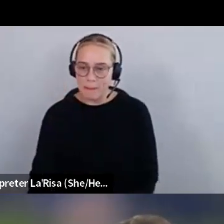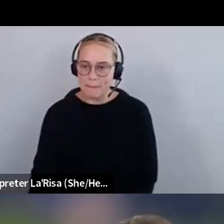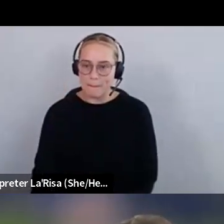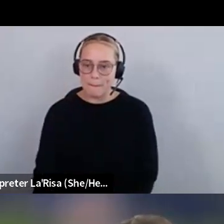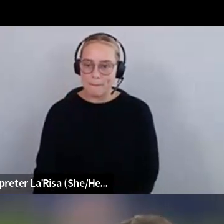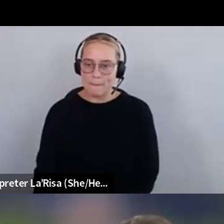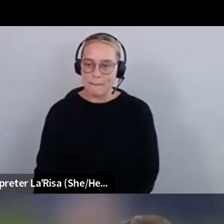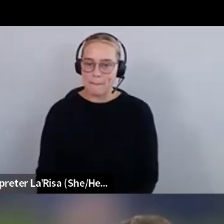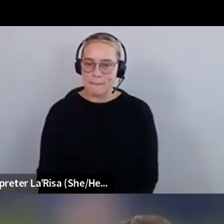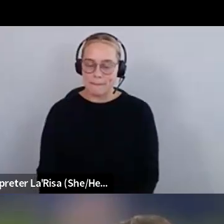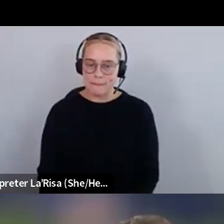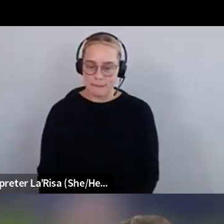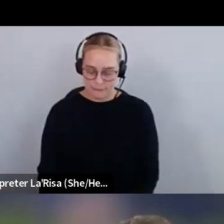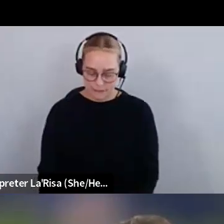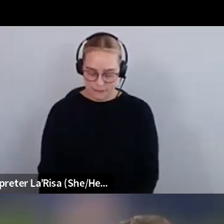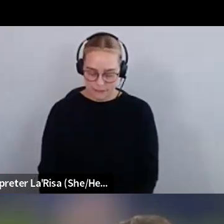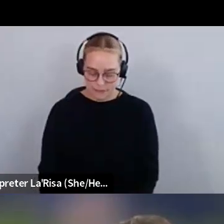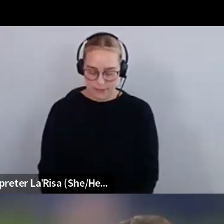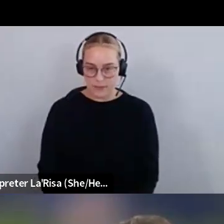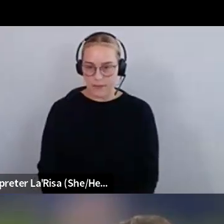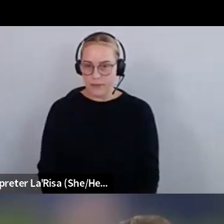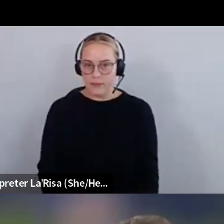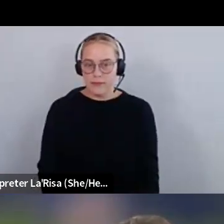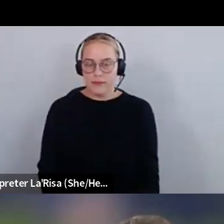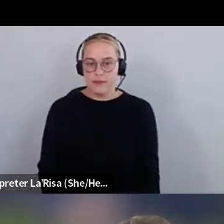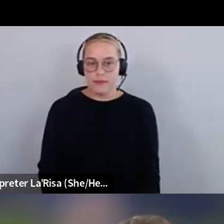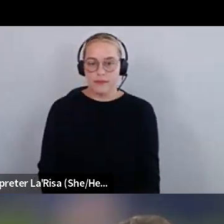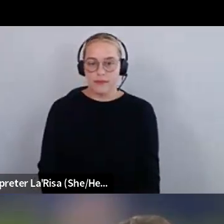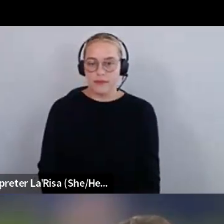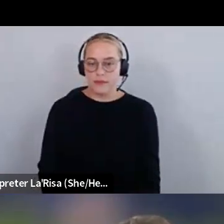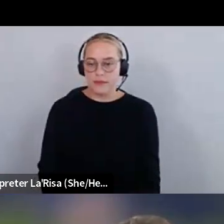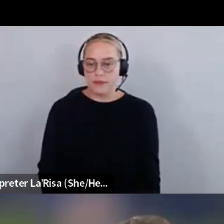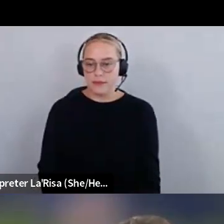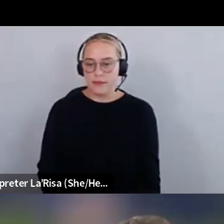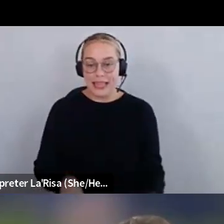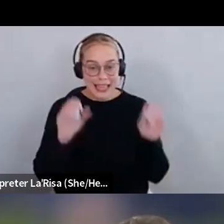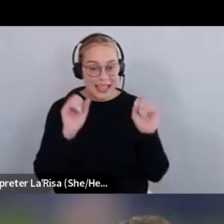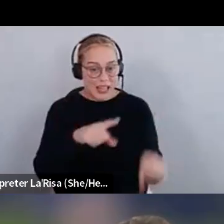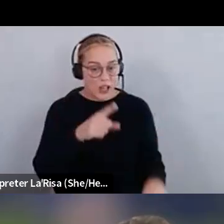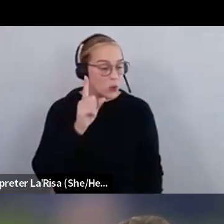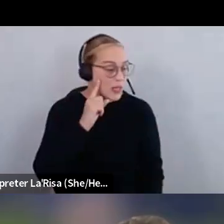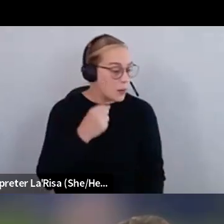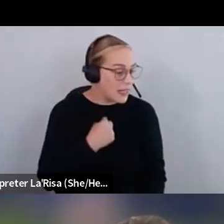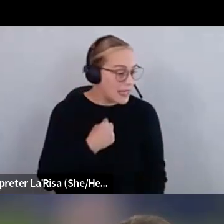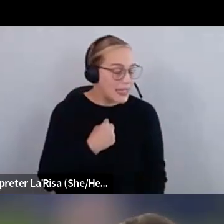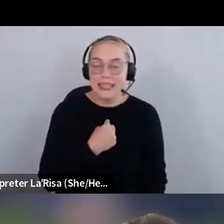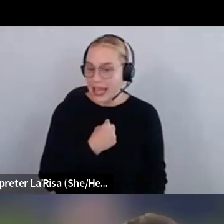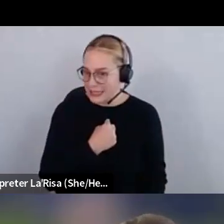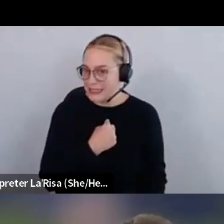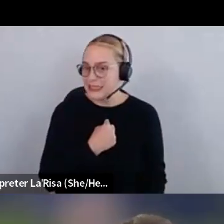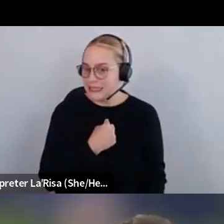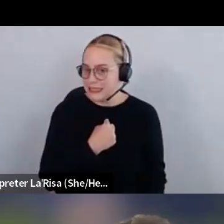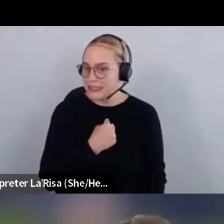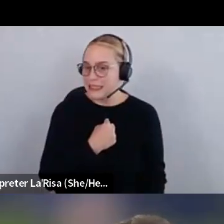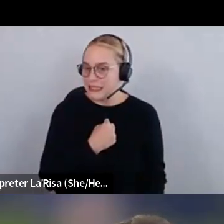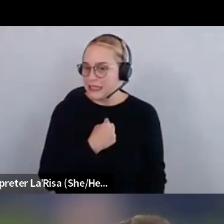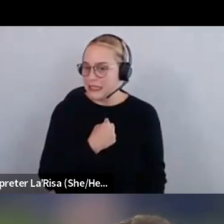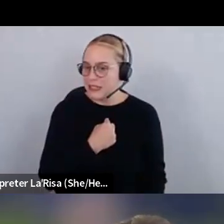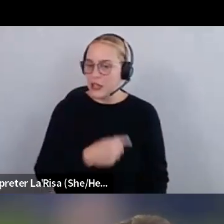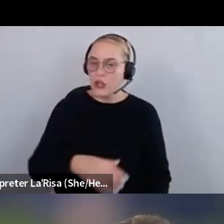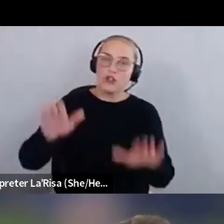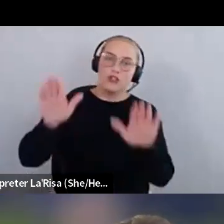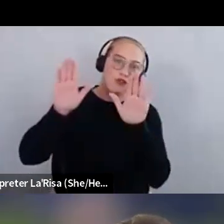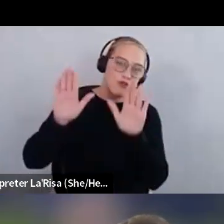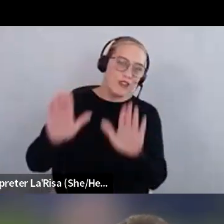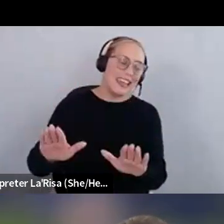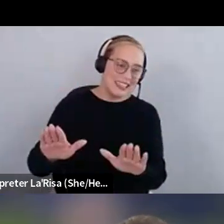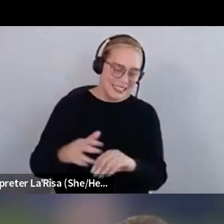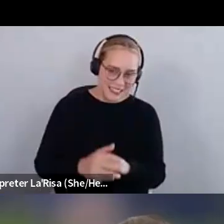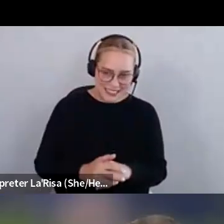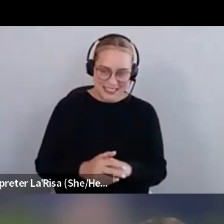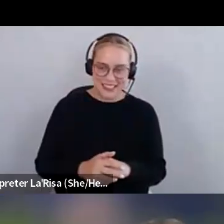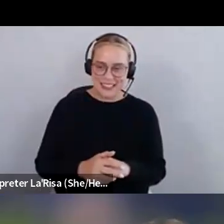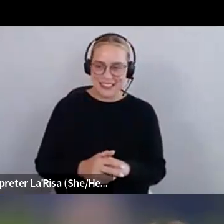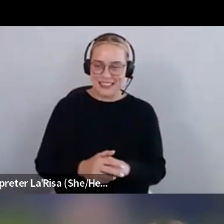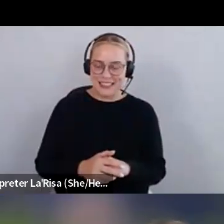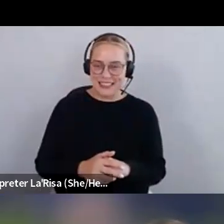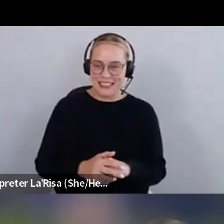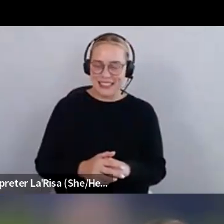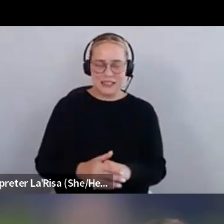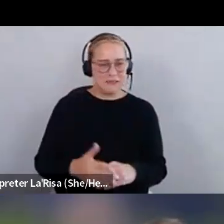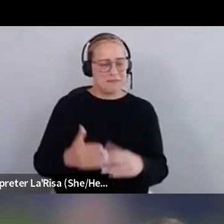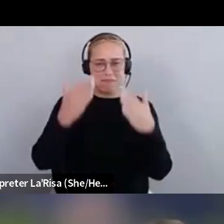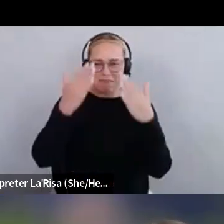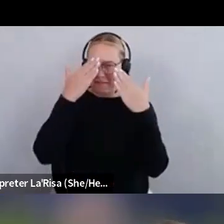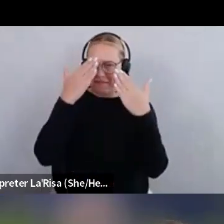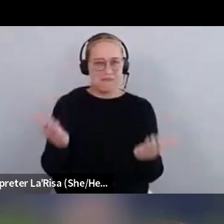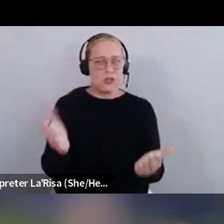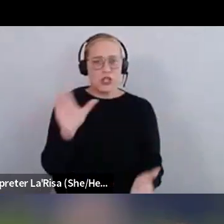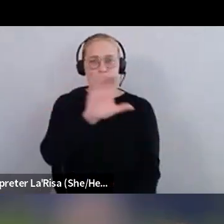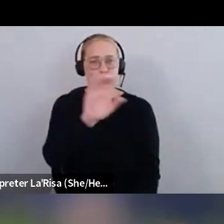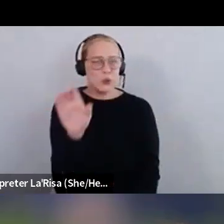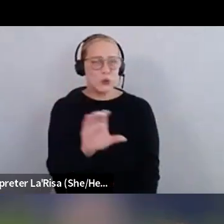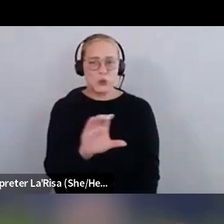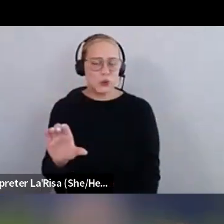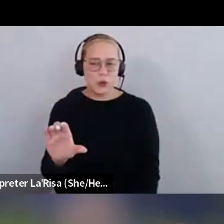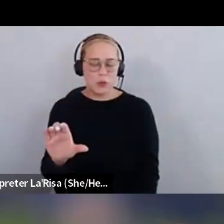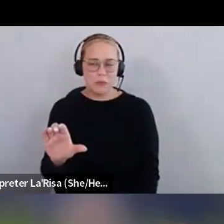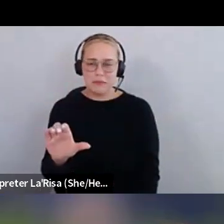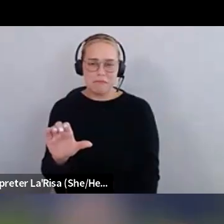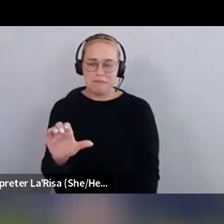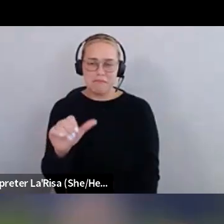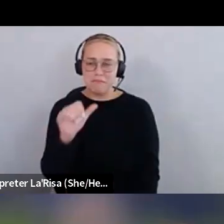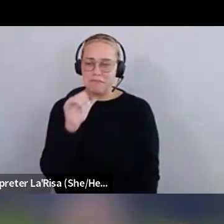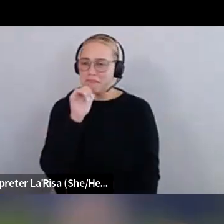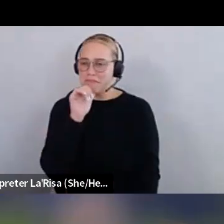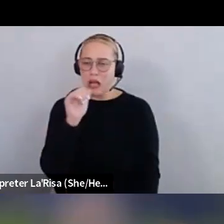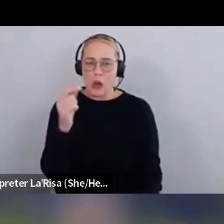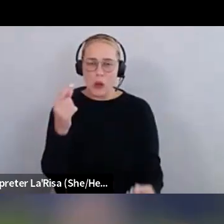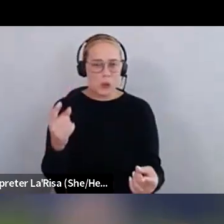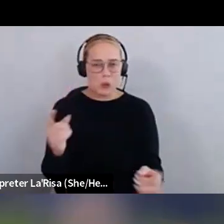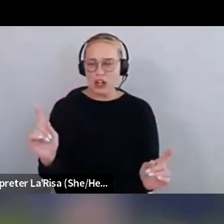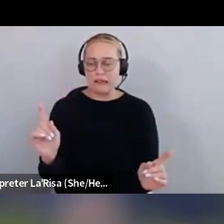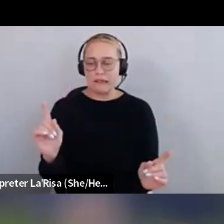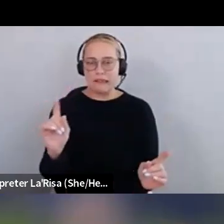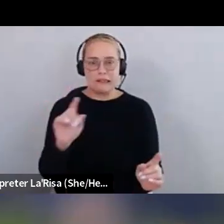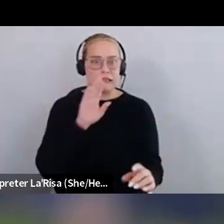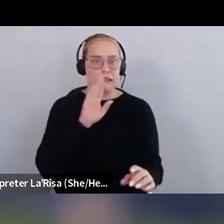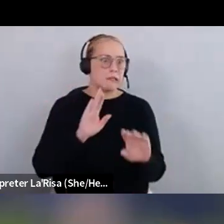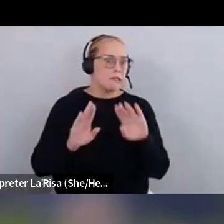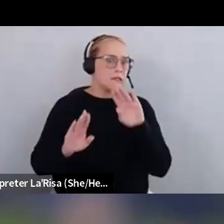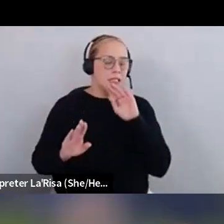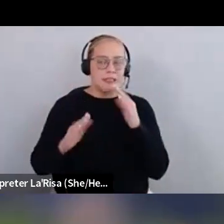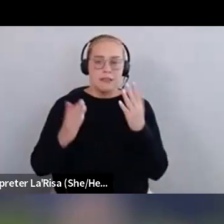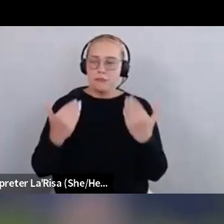Excellent. Emily, is that you who just dialed in on the phone?